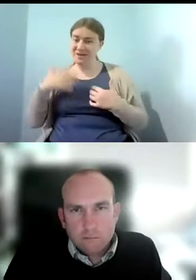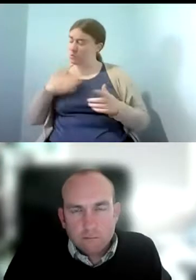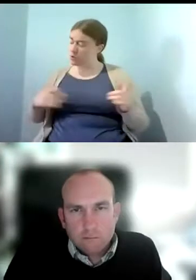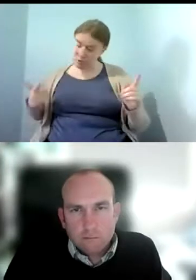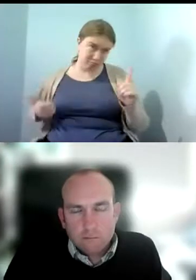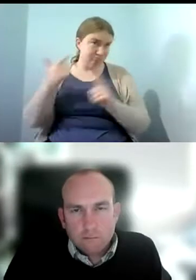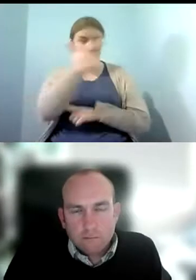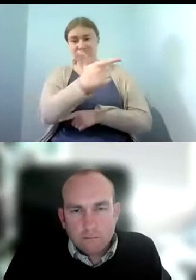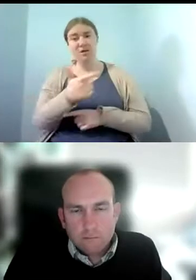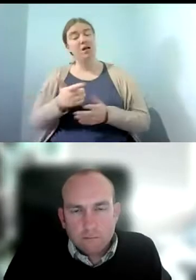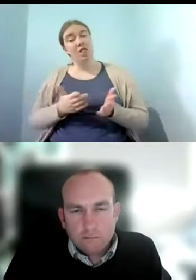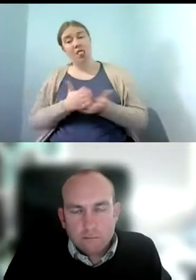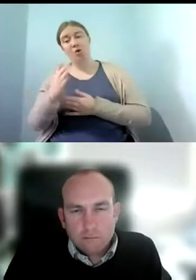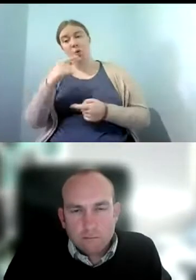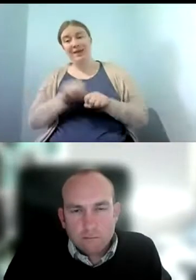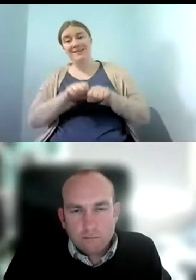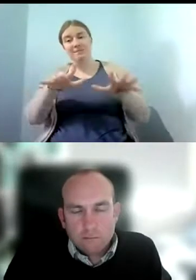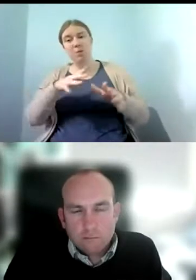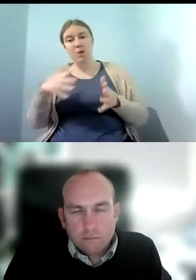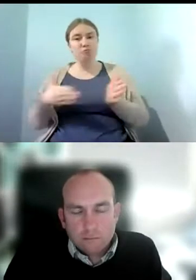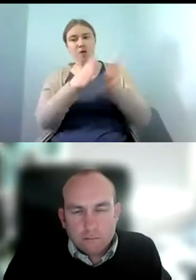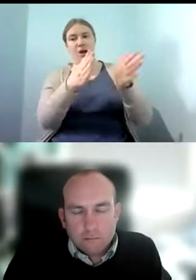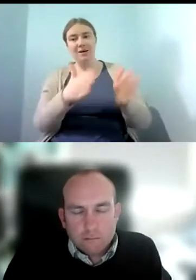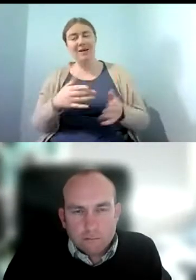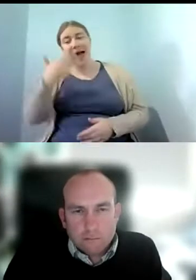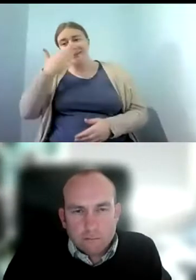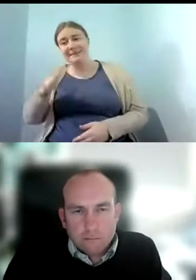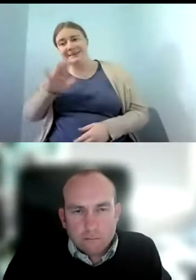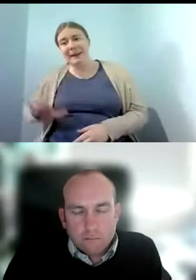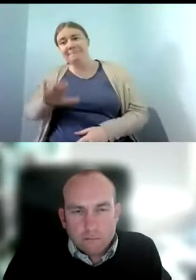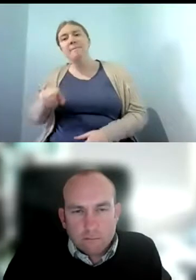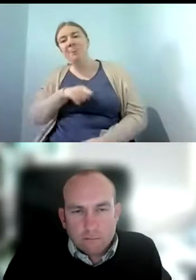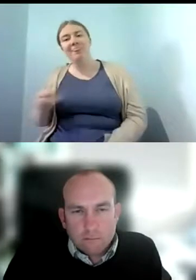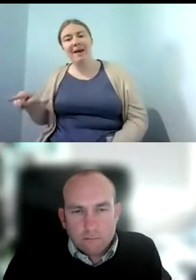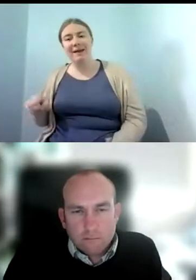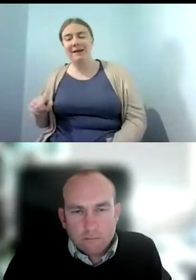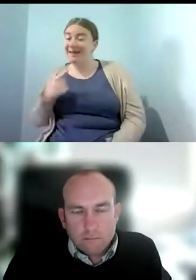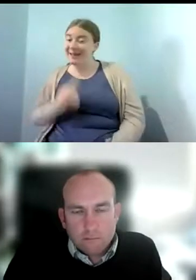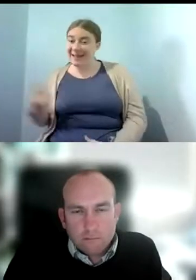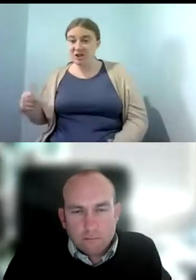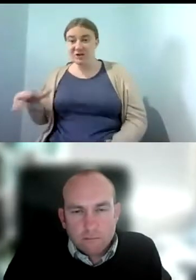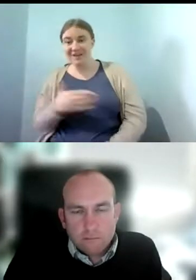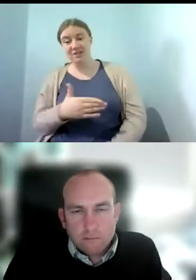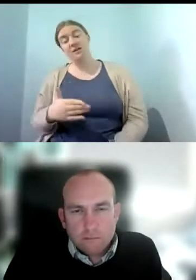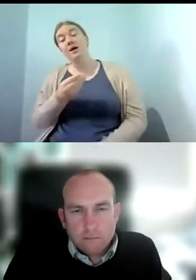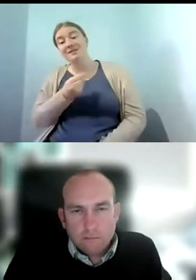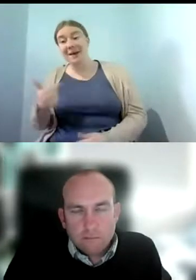spawning run um they do seem to individual fish we've got some interesting data that they have